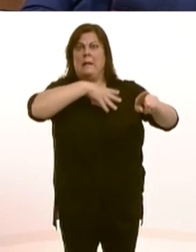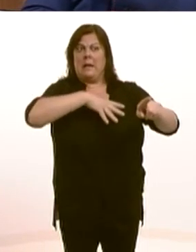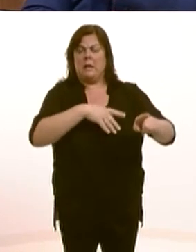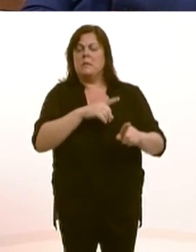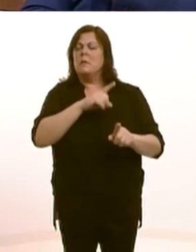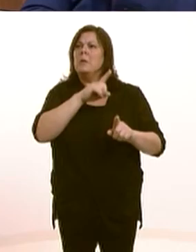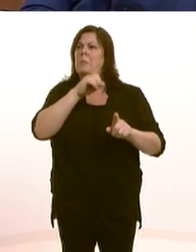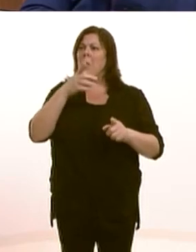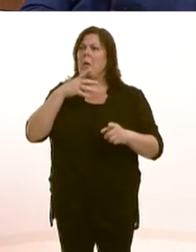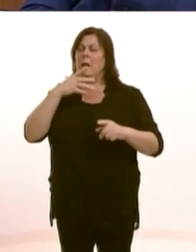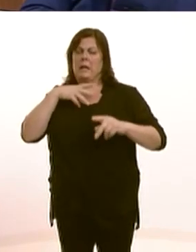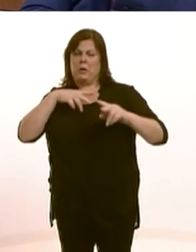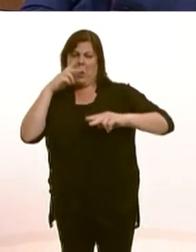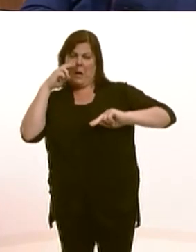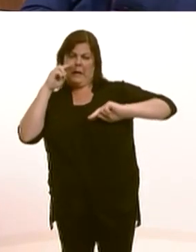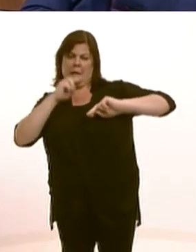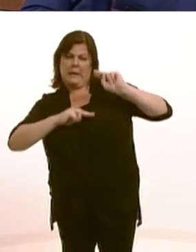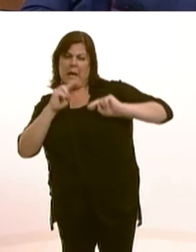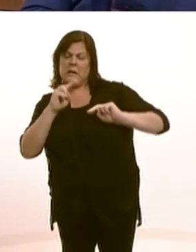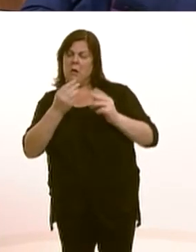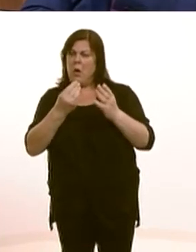an assessment of the cost benefit of reinstating the track.